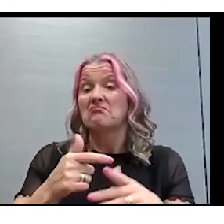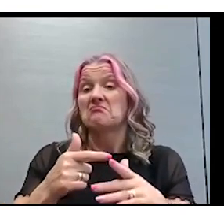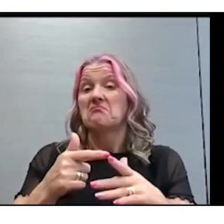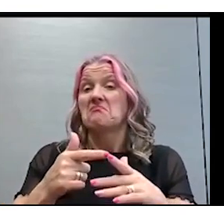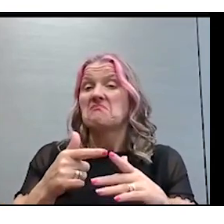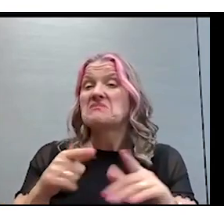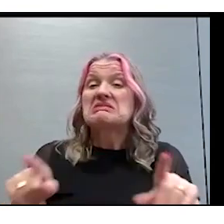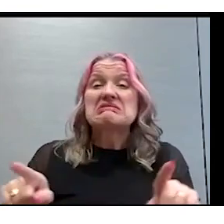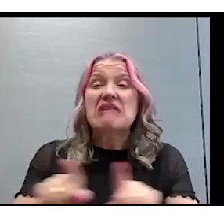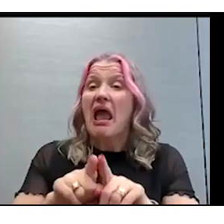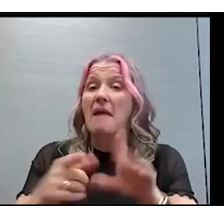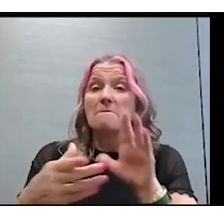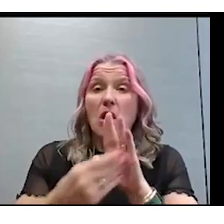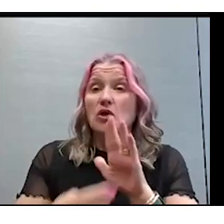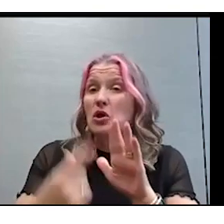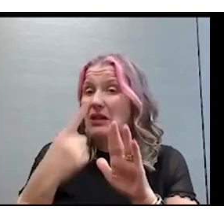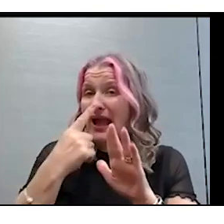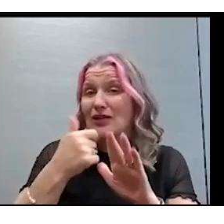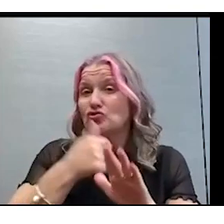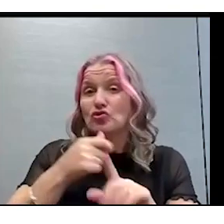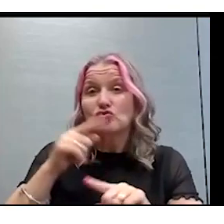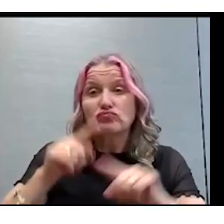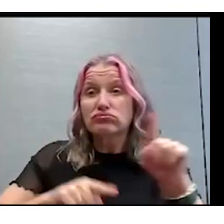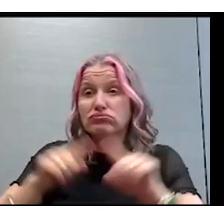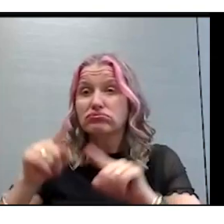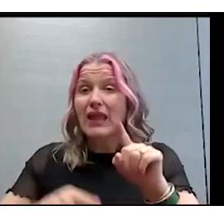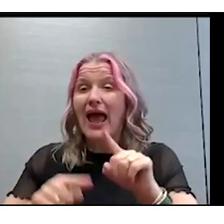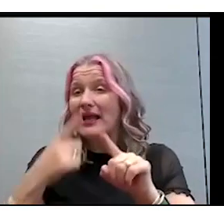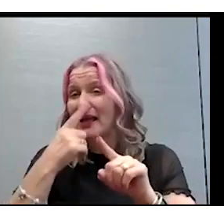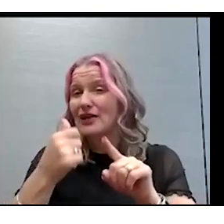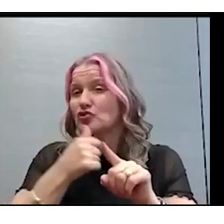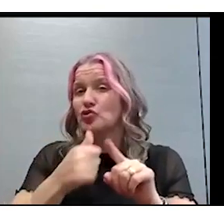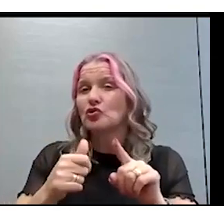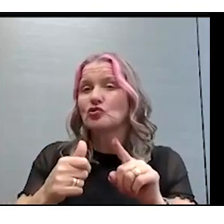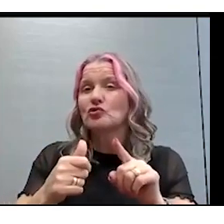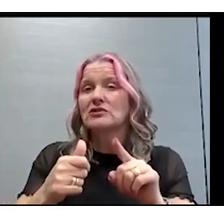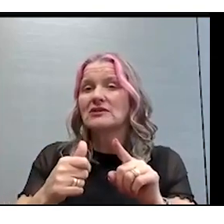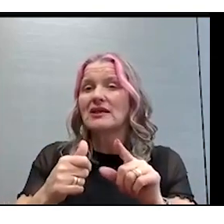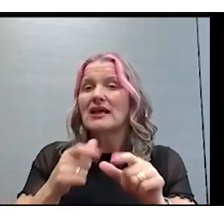or you might be using text to image model. So making sure that you're choosing